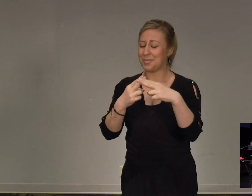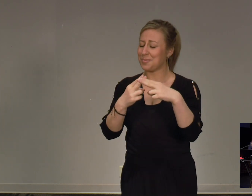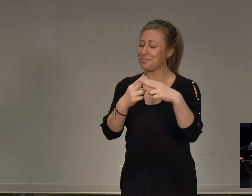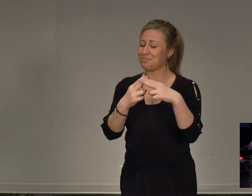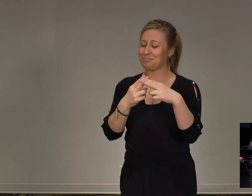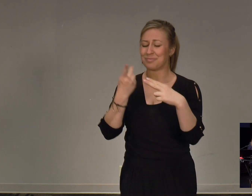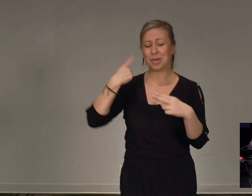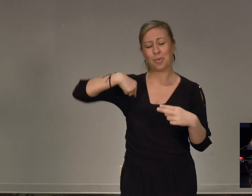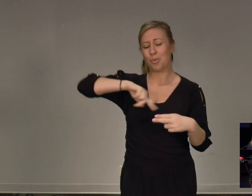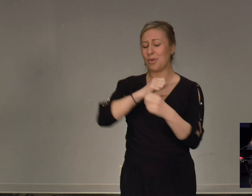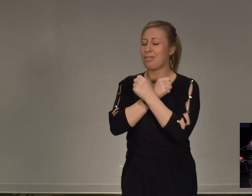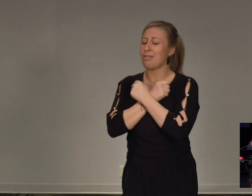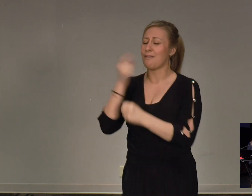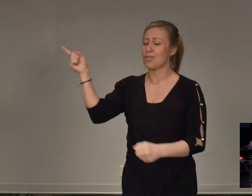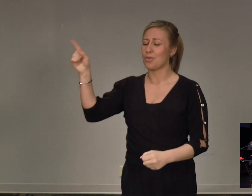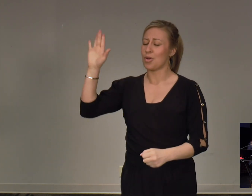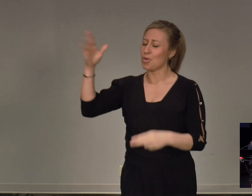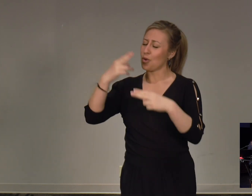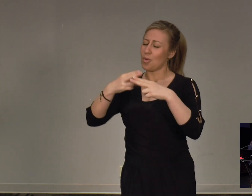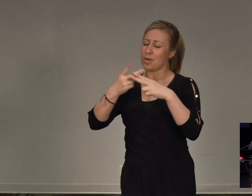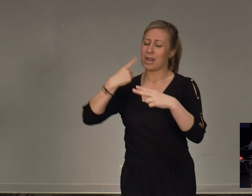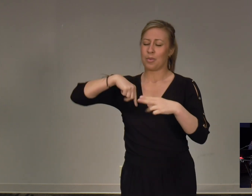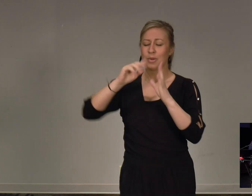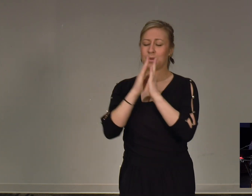It's in Your Name we pray. Amen.